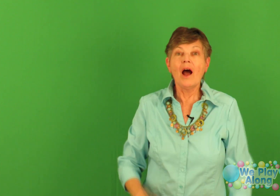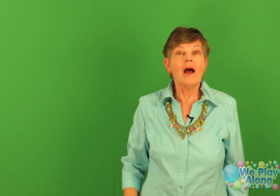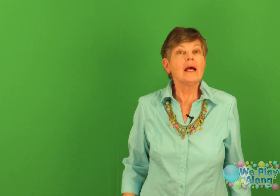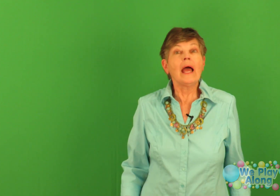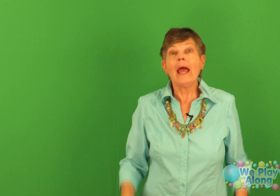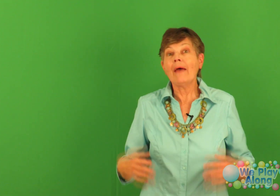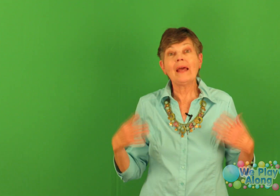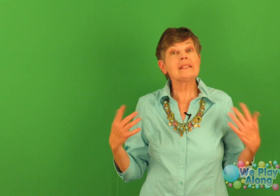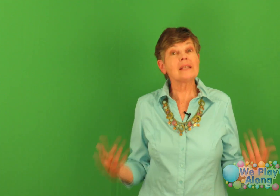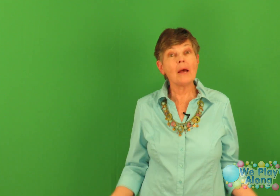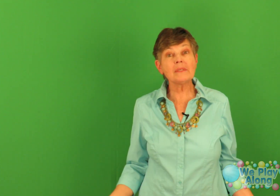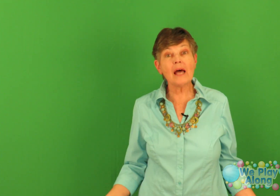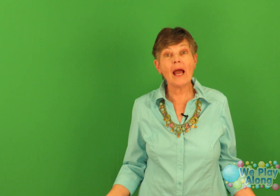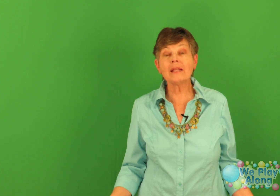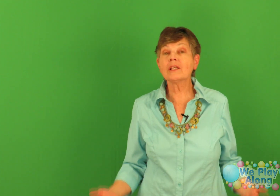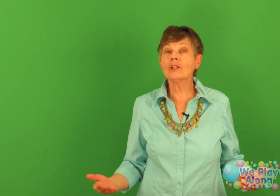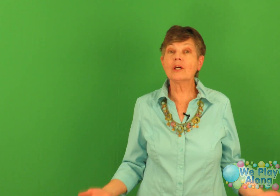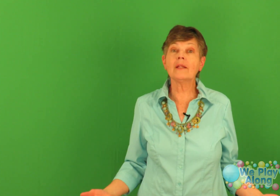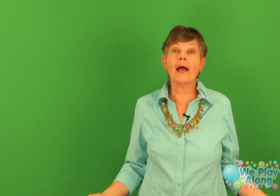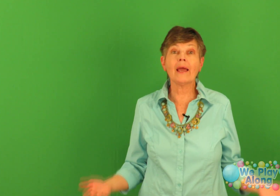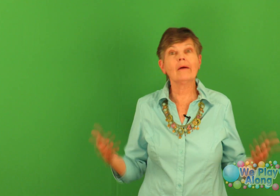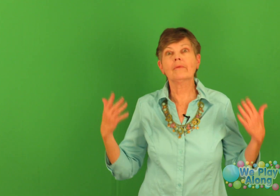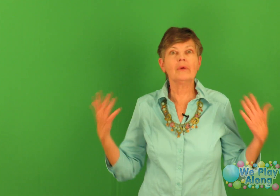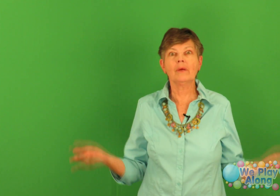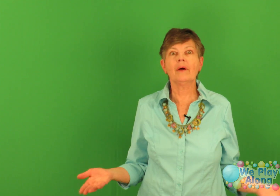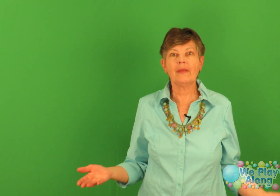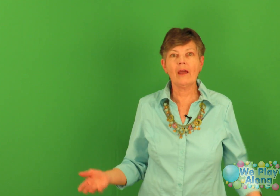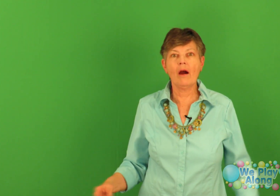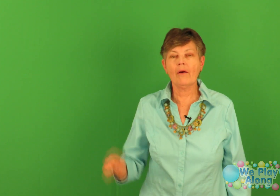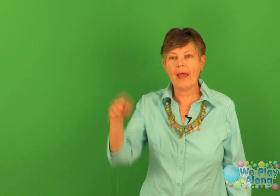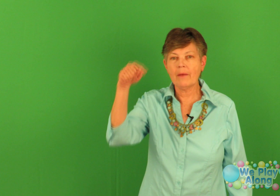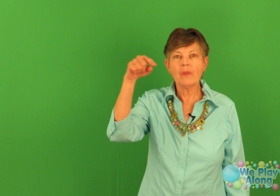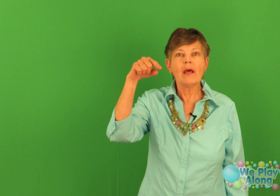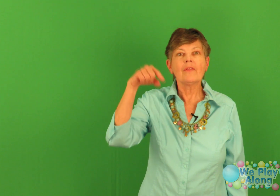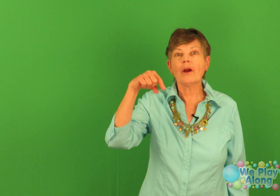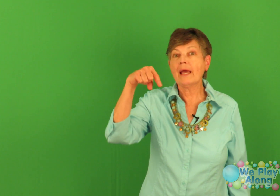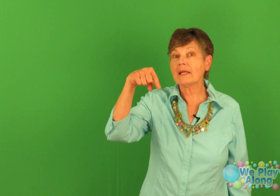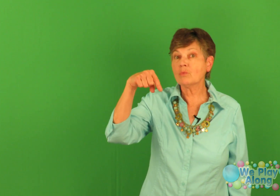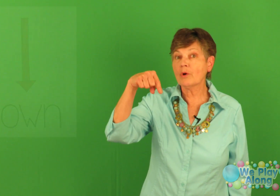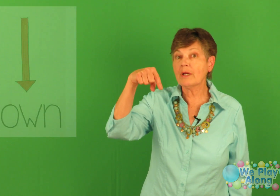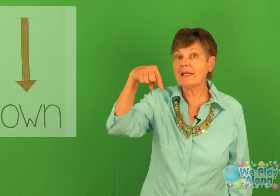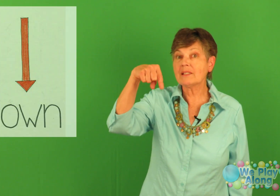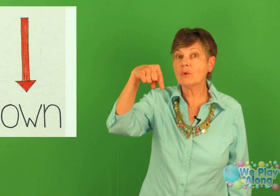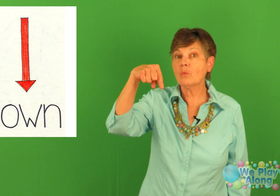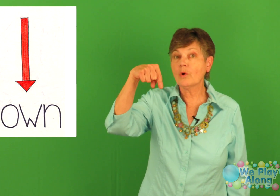then some signs look like really what they are okay our next word is the word